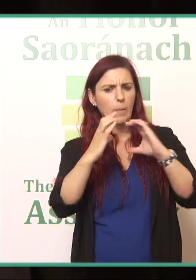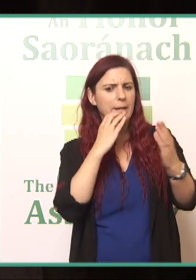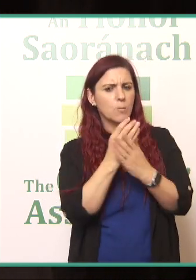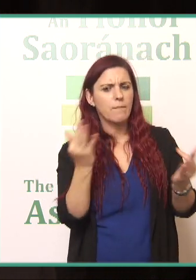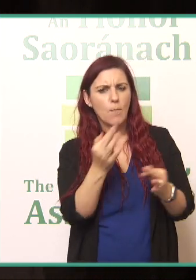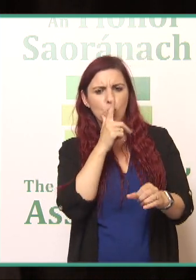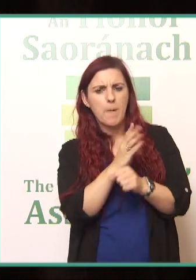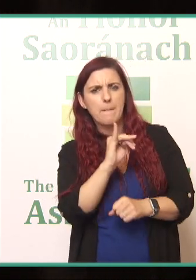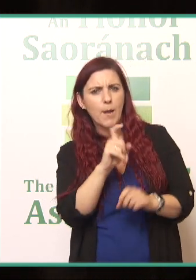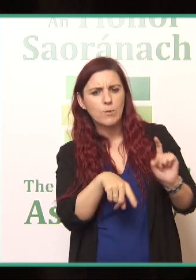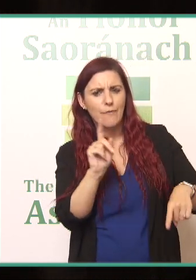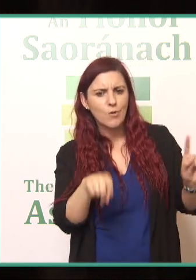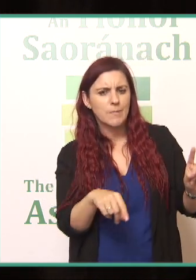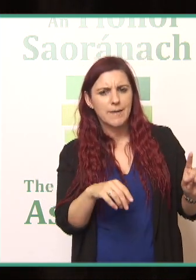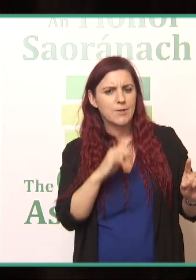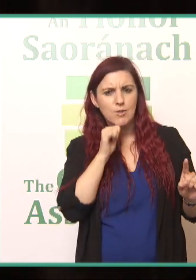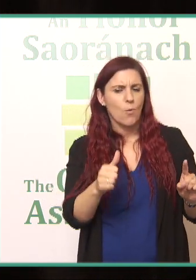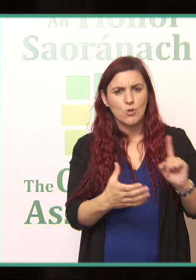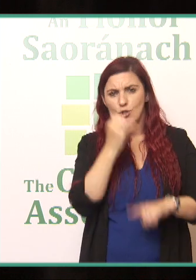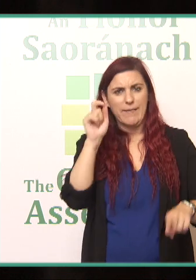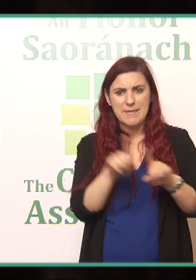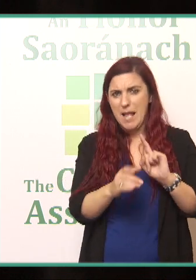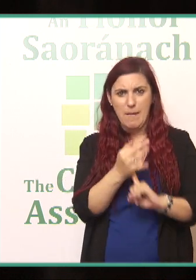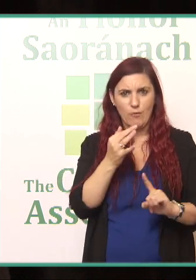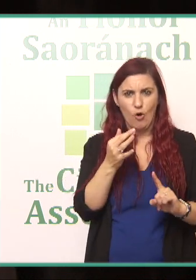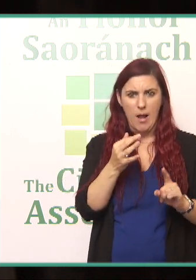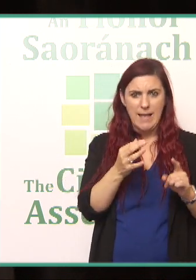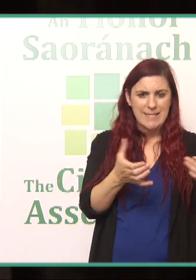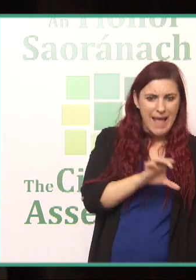it's not as effective if you're a politician or if you're a scientist if you're not a farmer